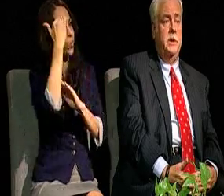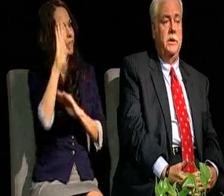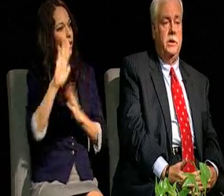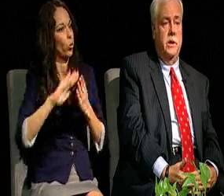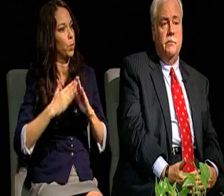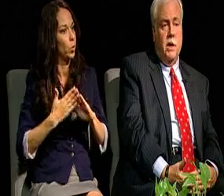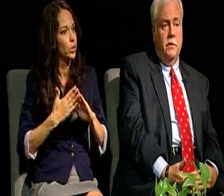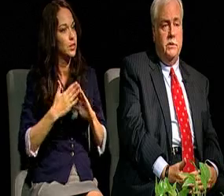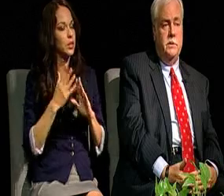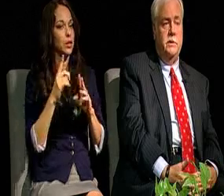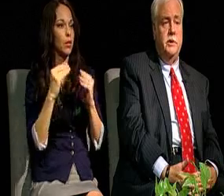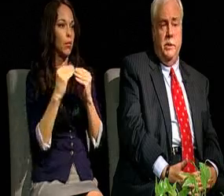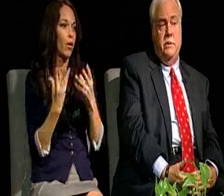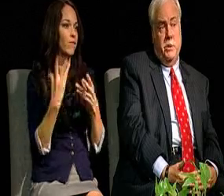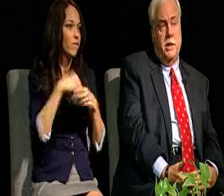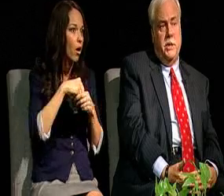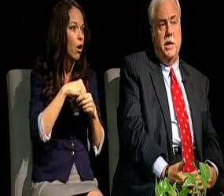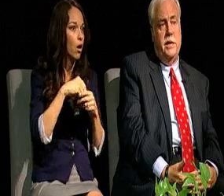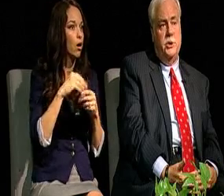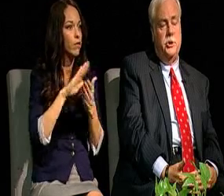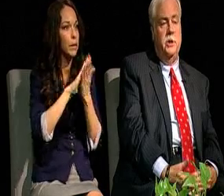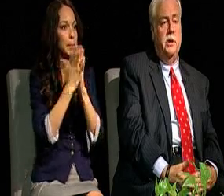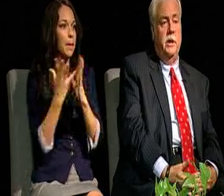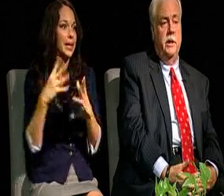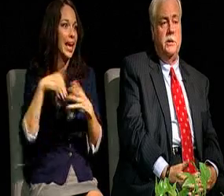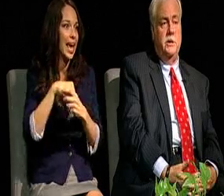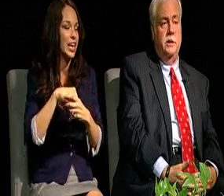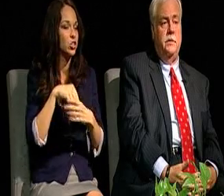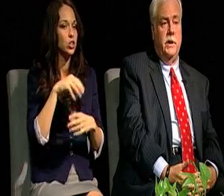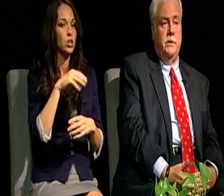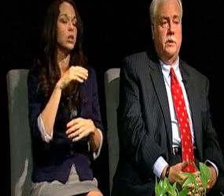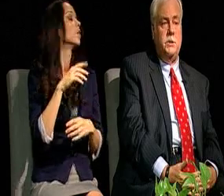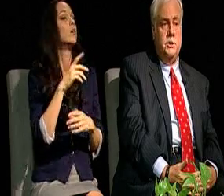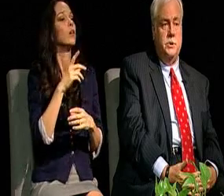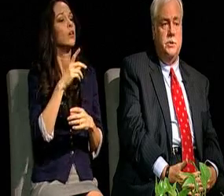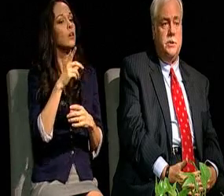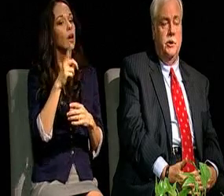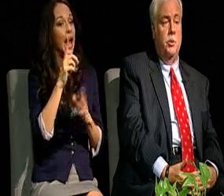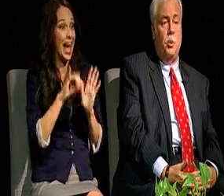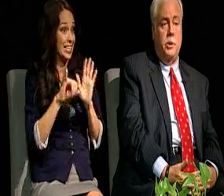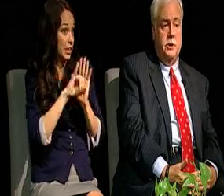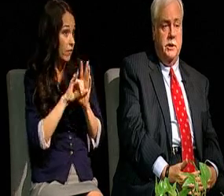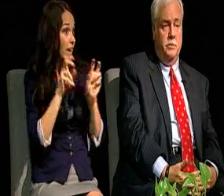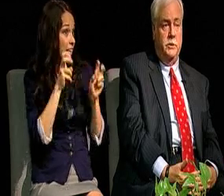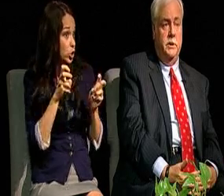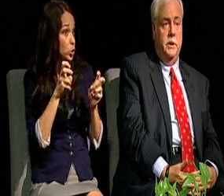to get involved, to become engaged, to identify those issues that are important to them,